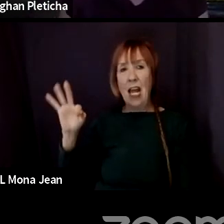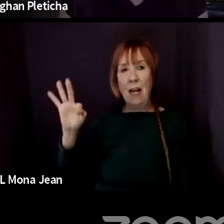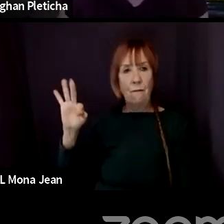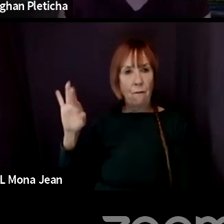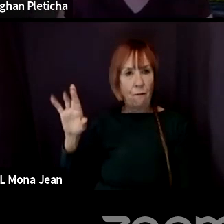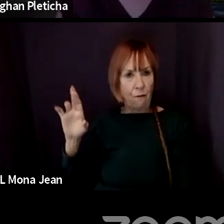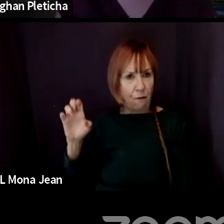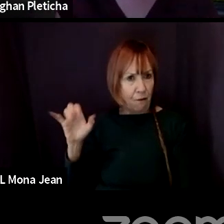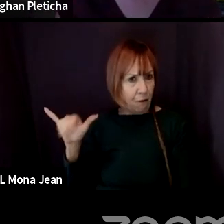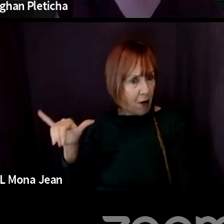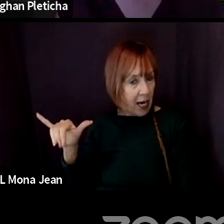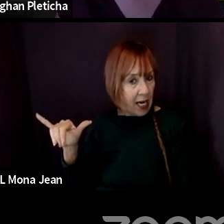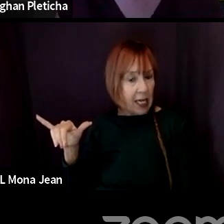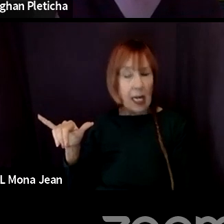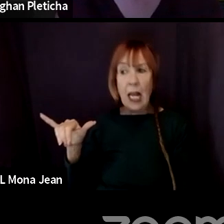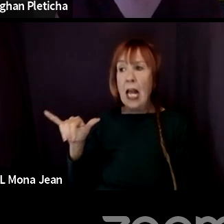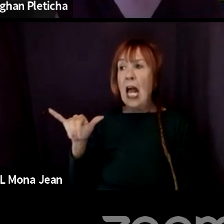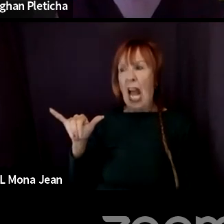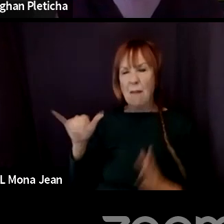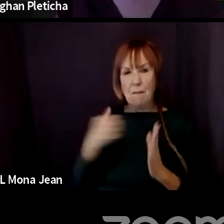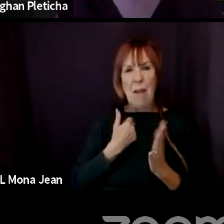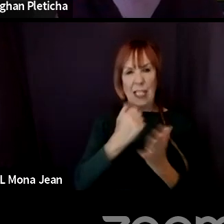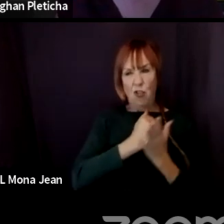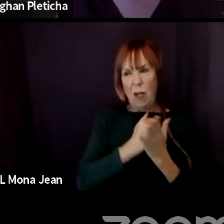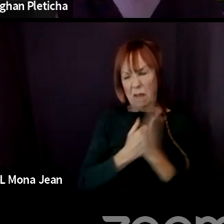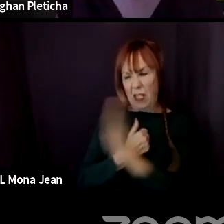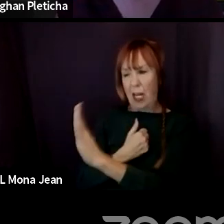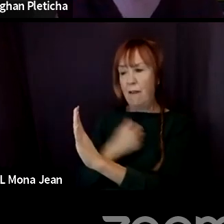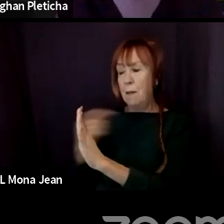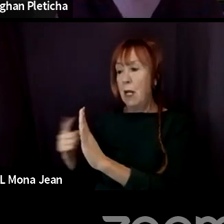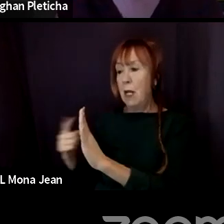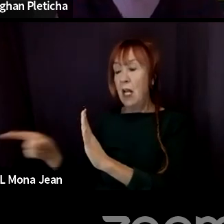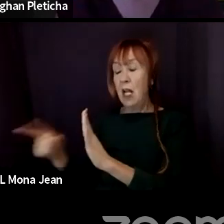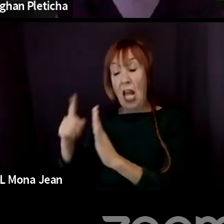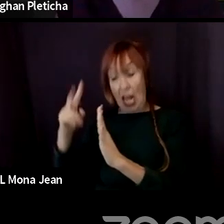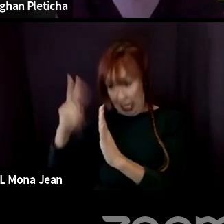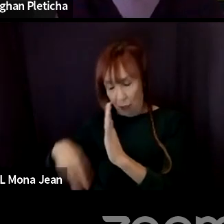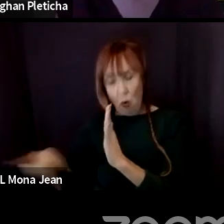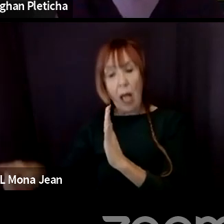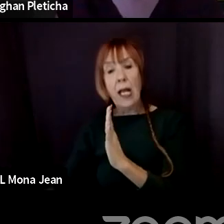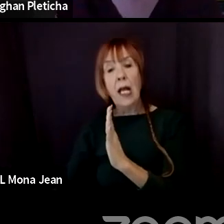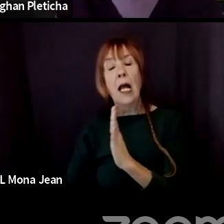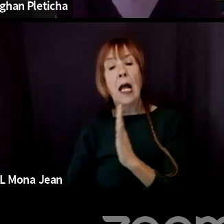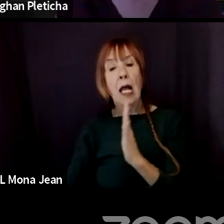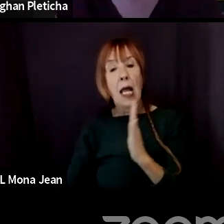read a script for me and said, it's great. He's like, I was actually turning the pages